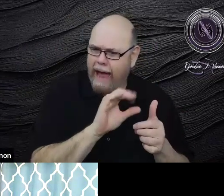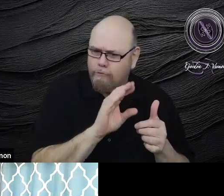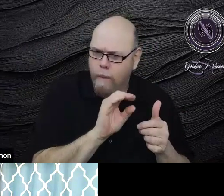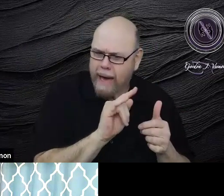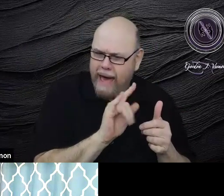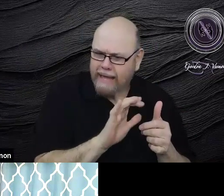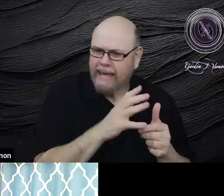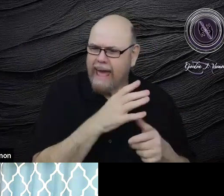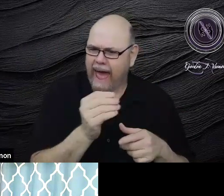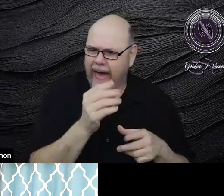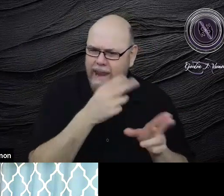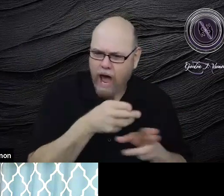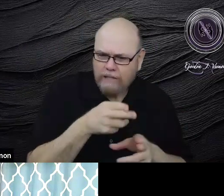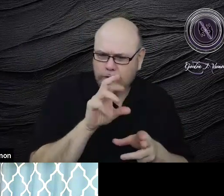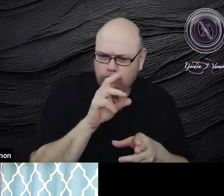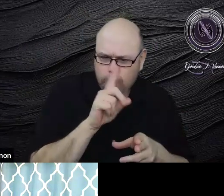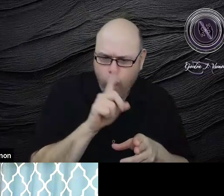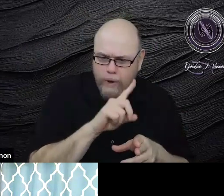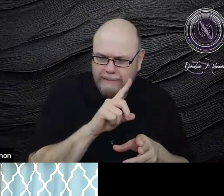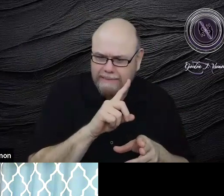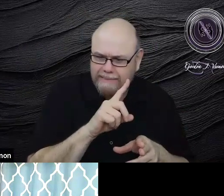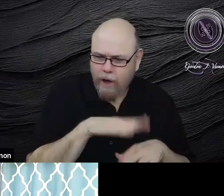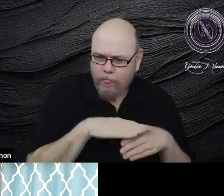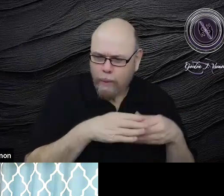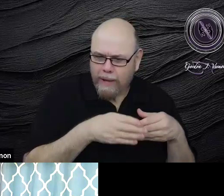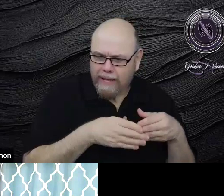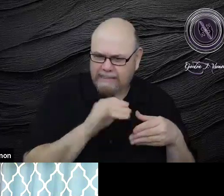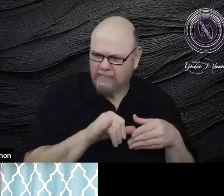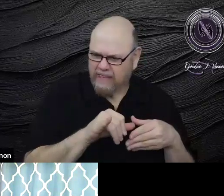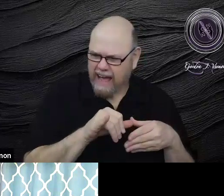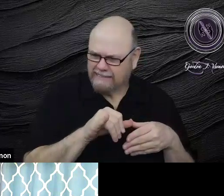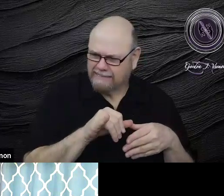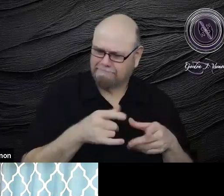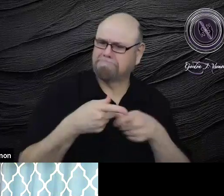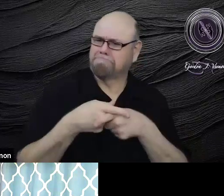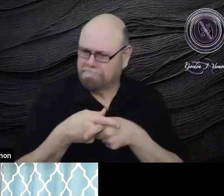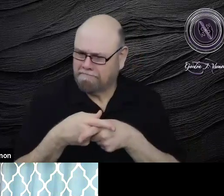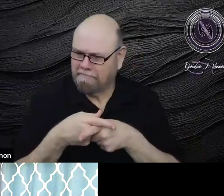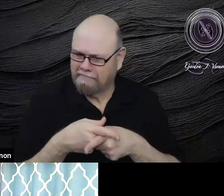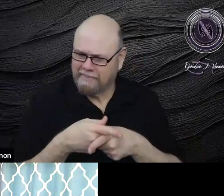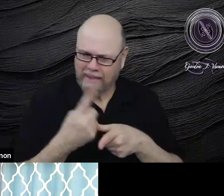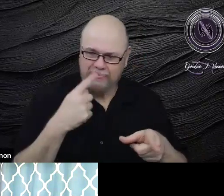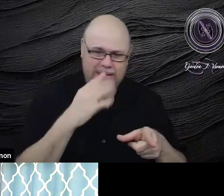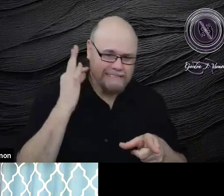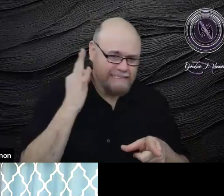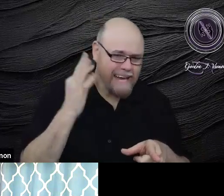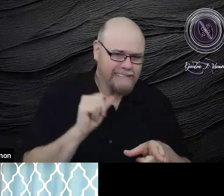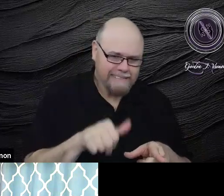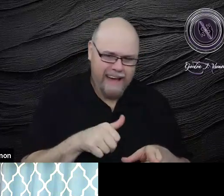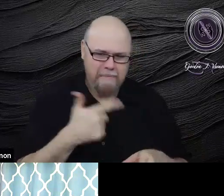It is a bit of a question in our research in how far general attention abilities, so